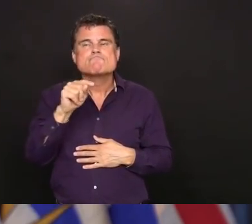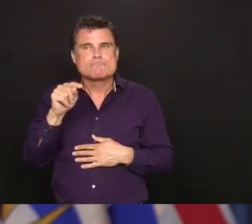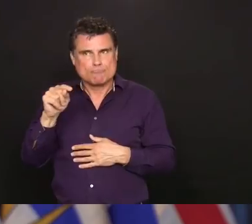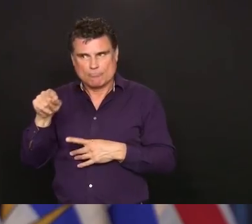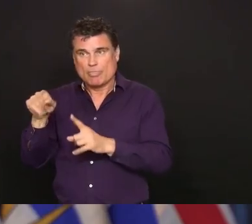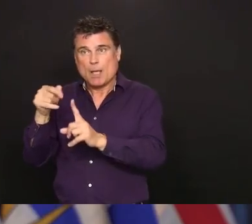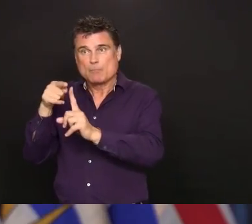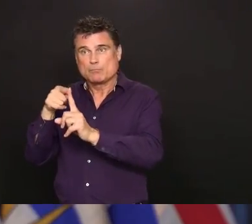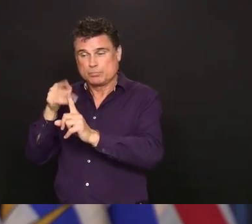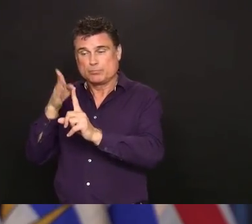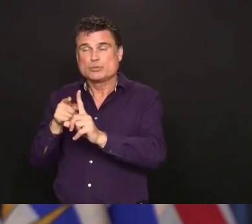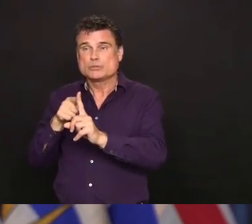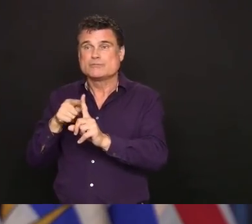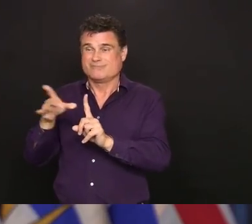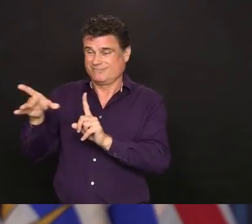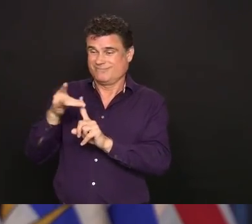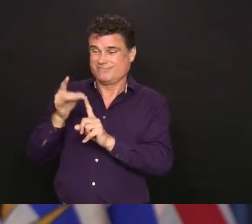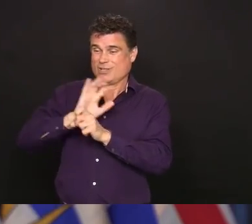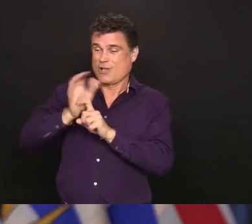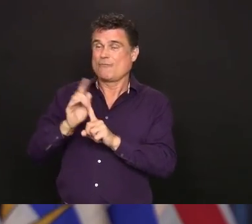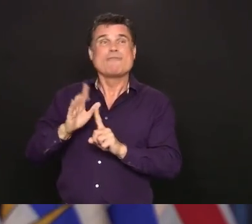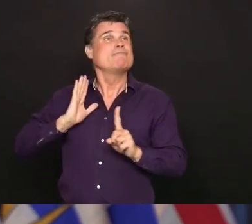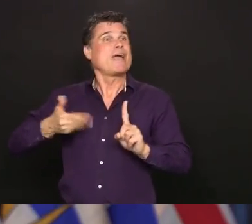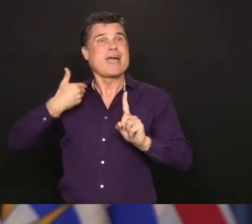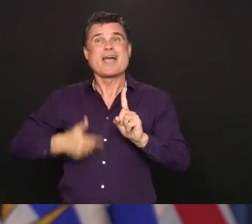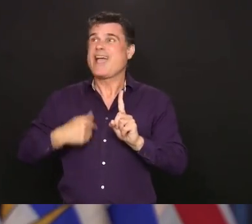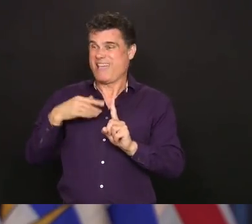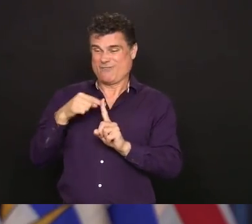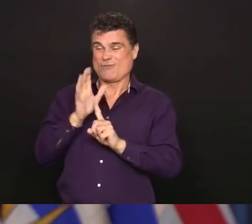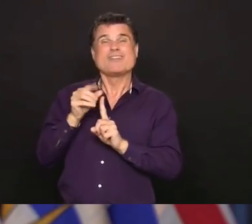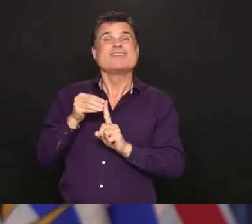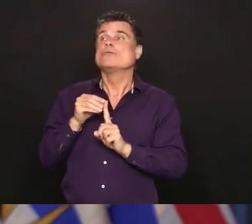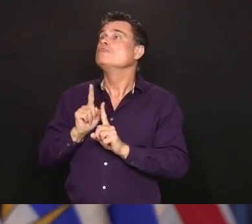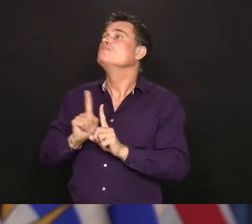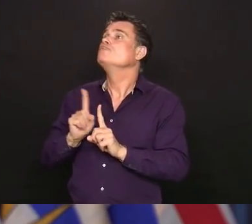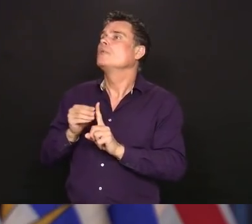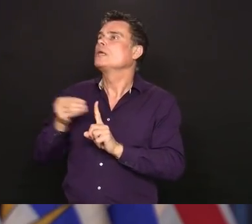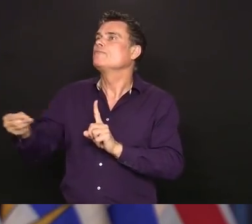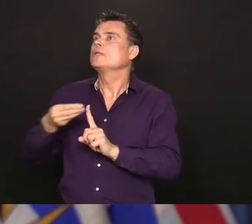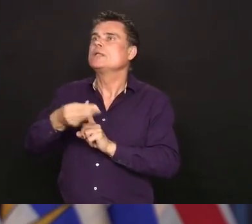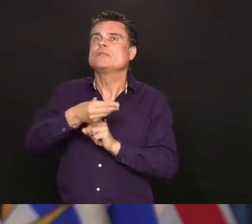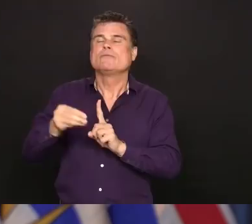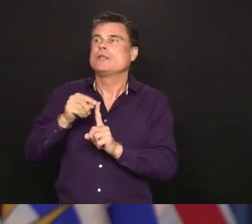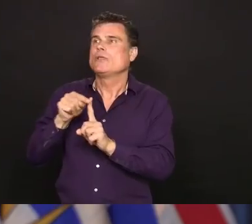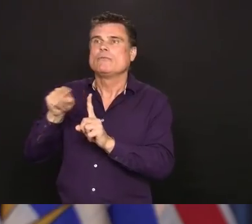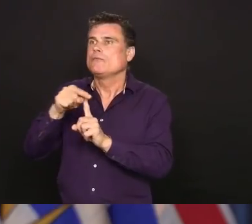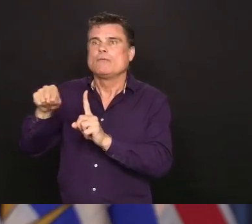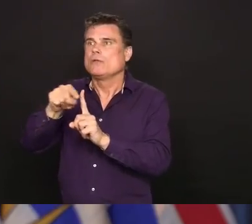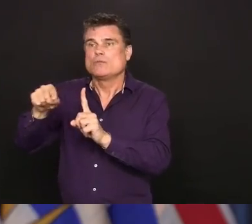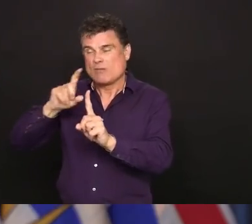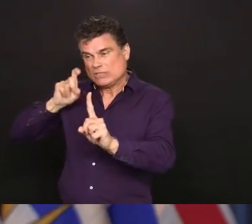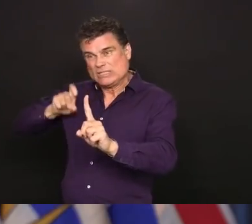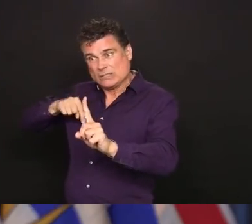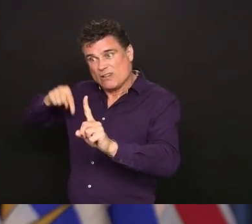Finally Finally, can you update us on whether we're thinking of using mobile phone contact tracing apps in the weeks